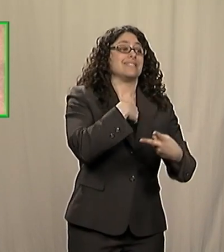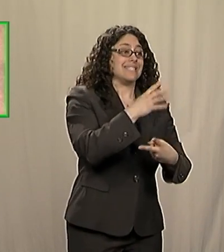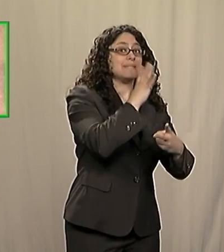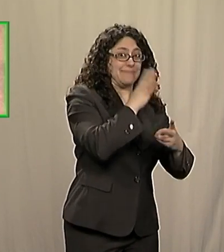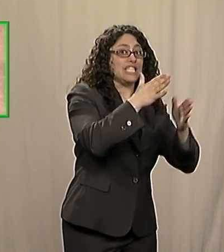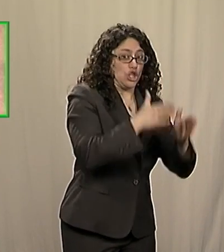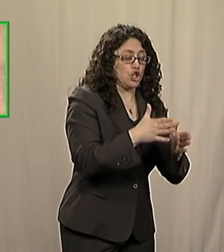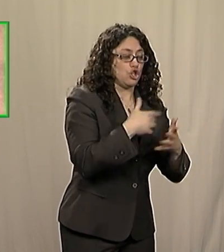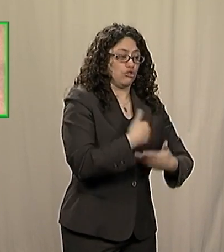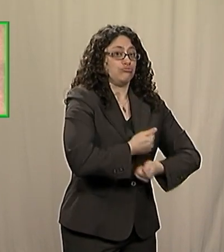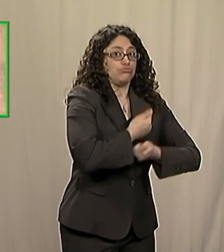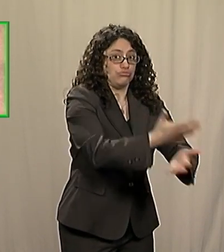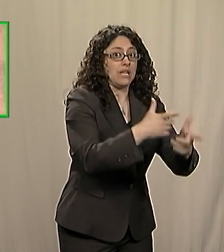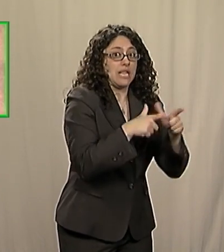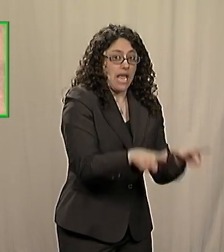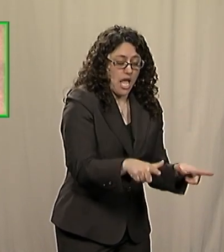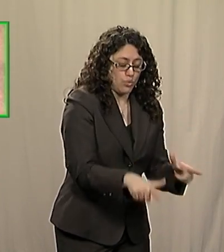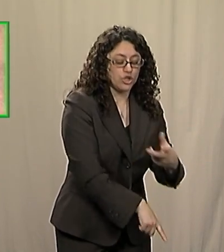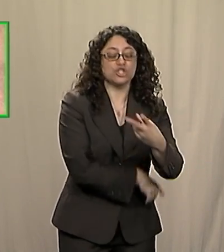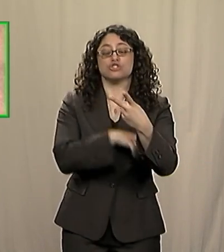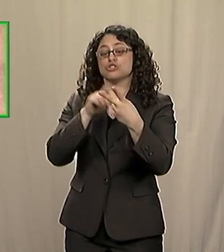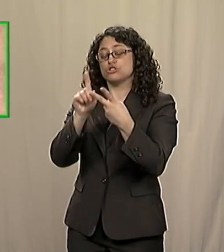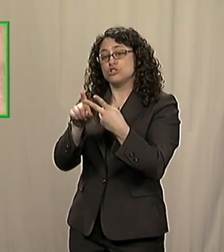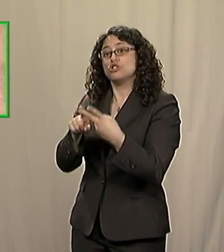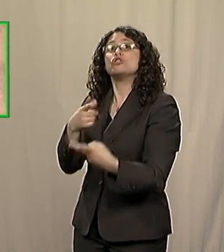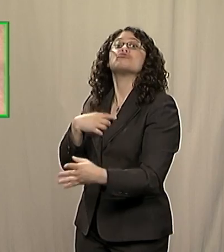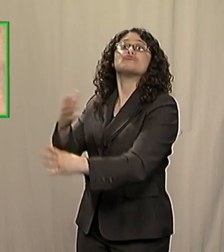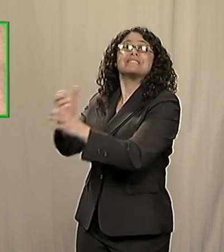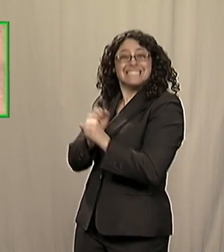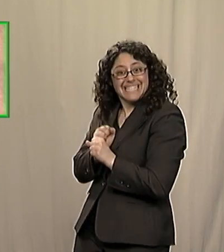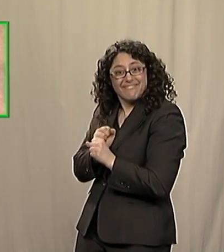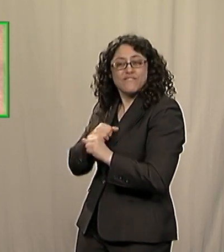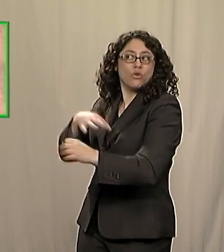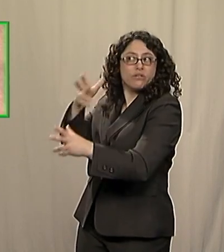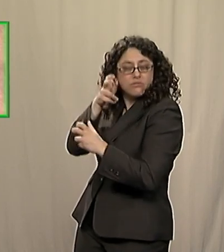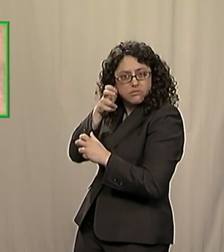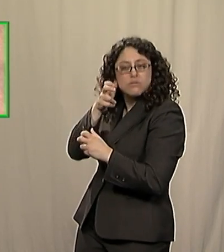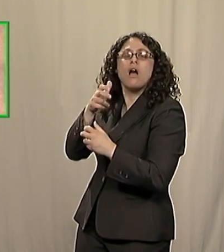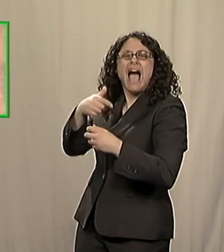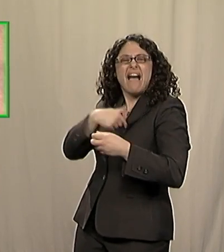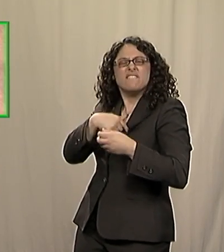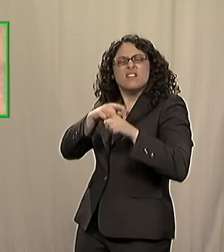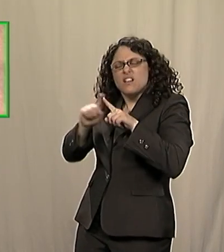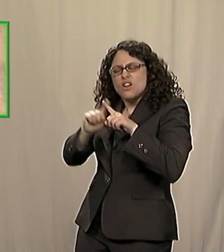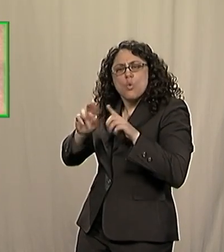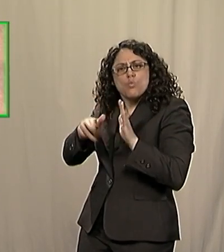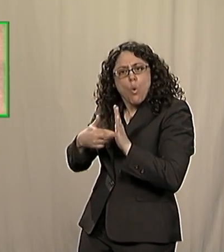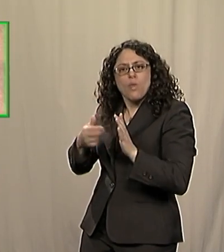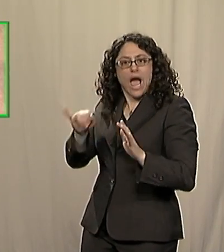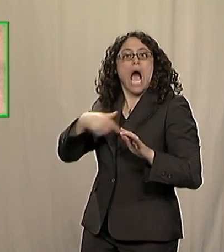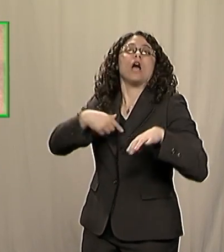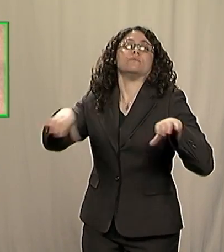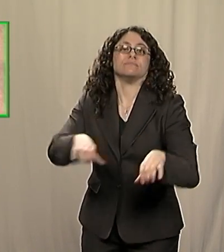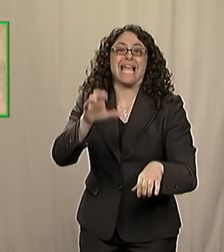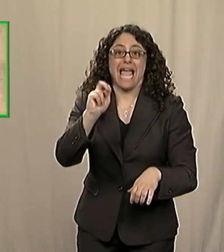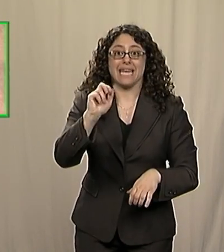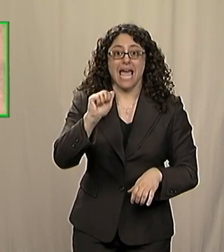receivers of language, of language actually enact.